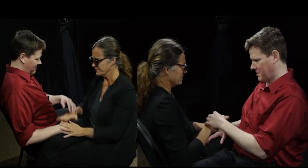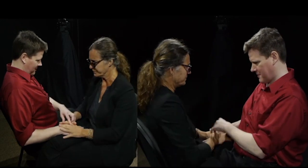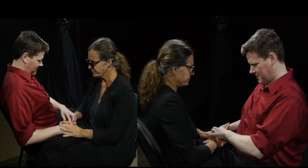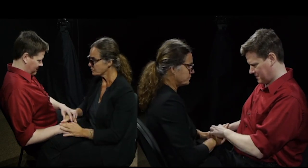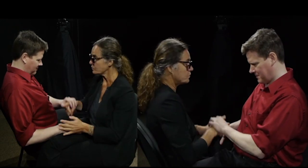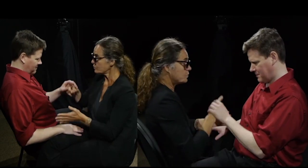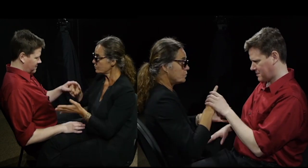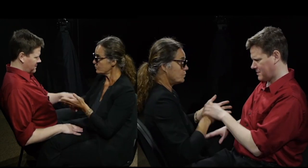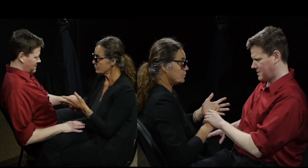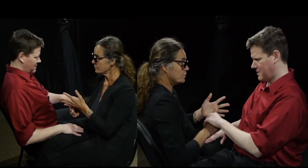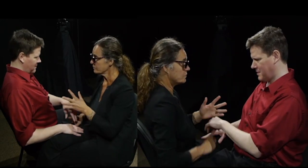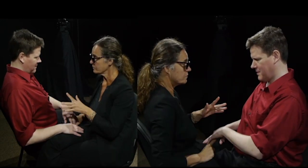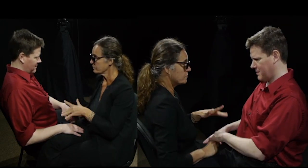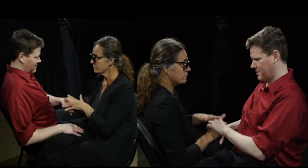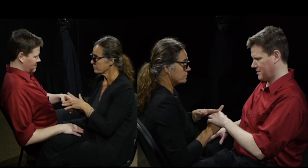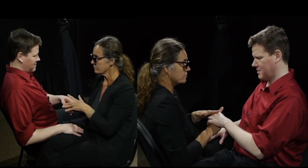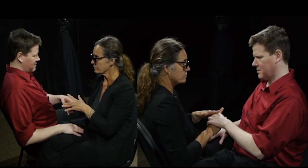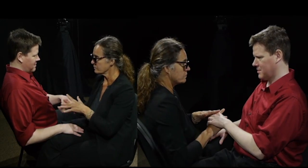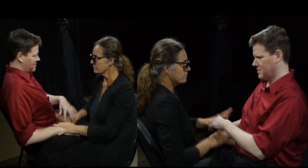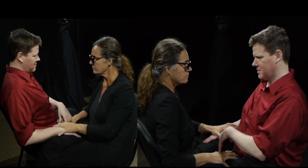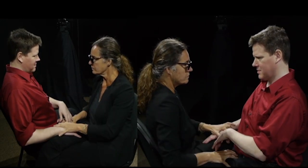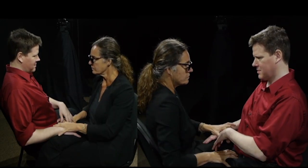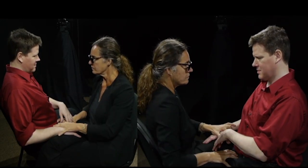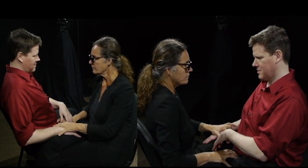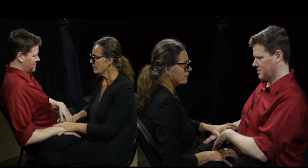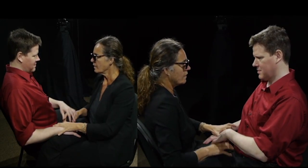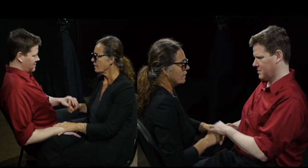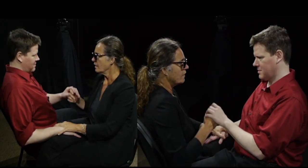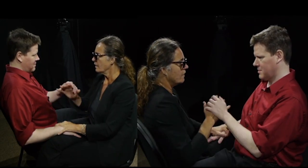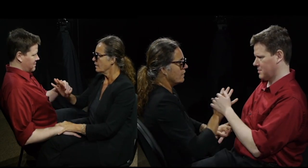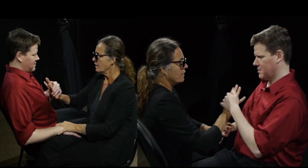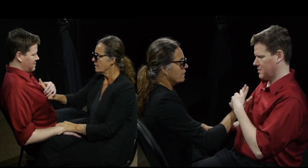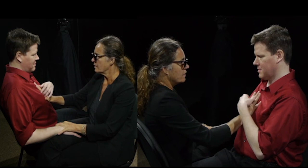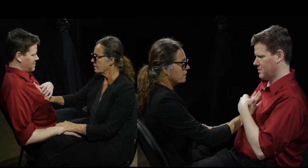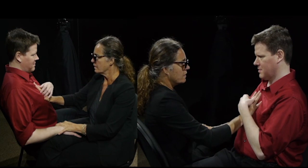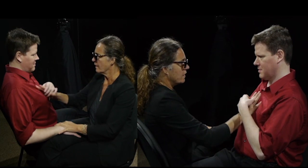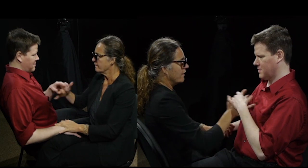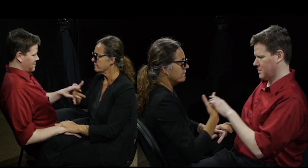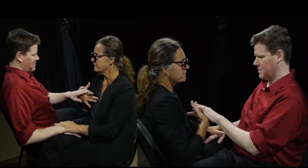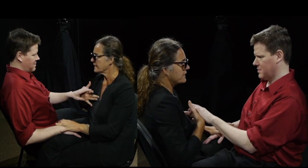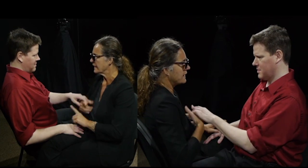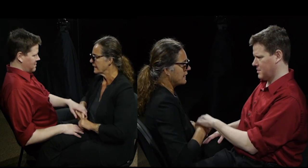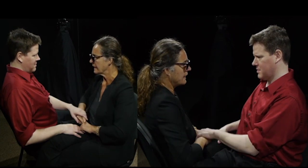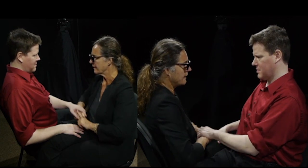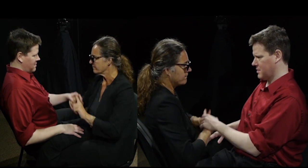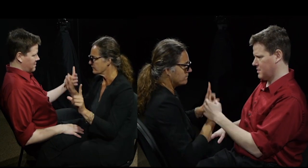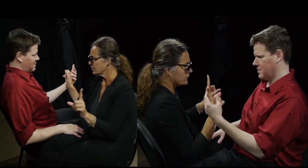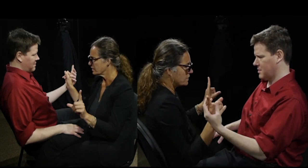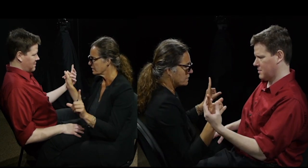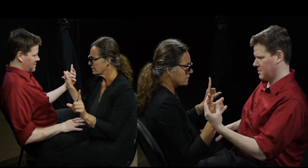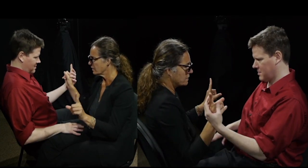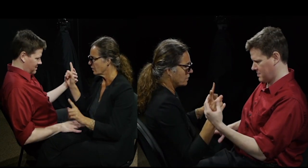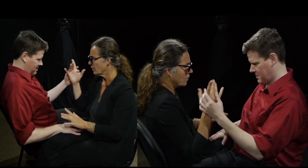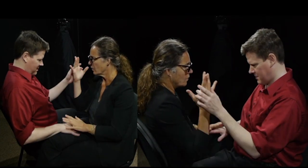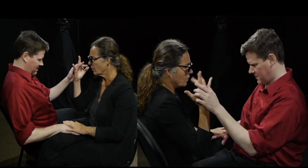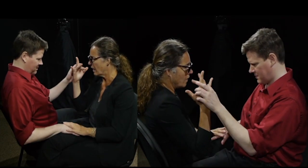which was impossible for us to really pin down, but our concerns were suppressed. Once linguists started analyzing Protactile, everything changed.